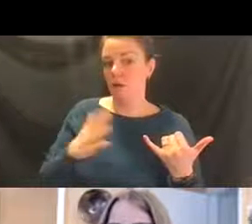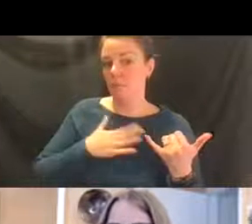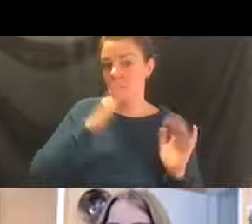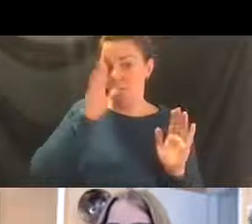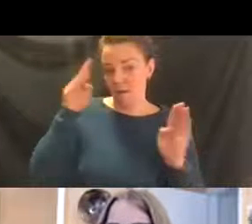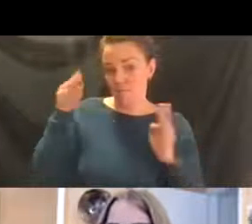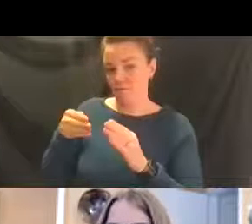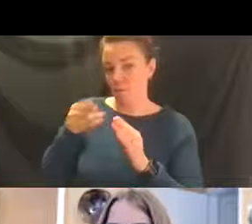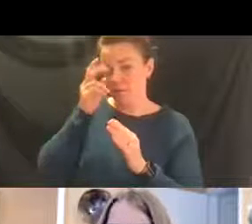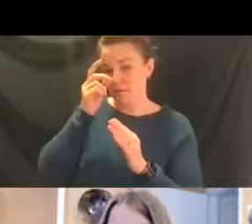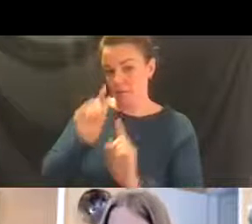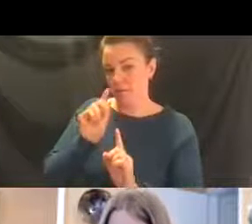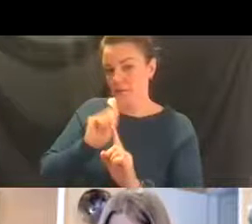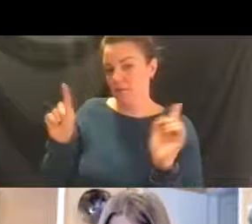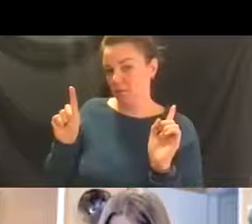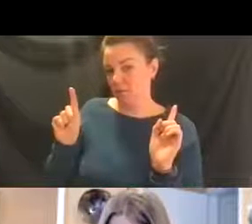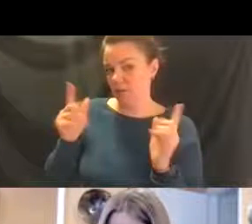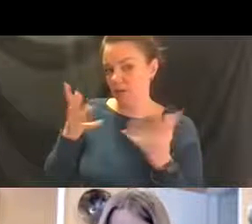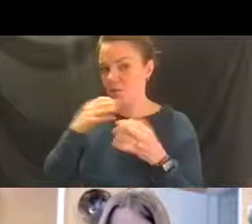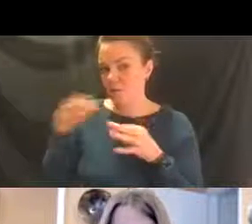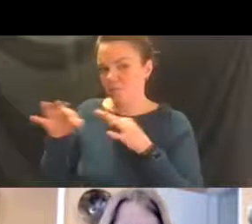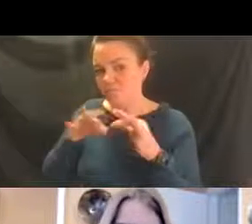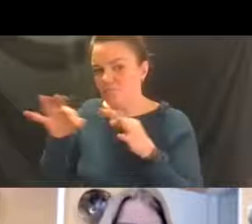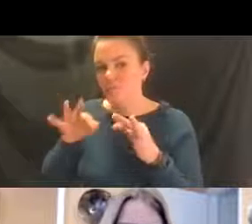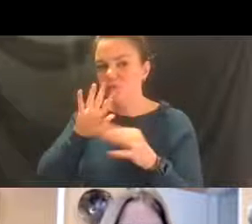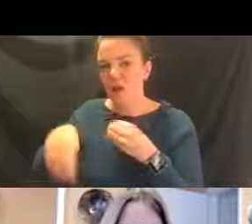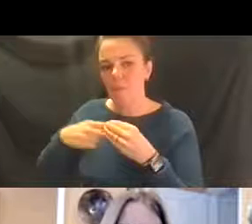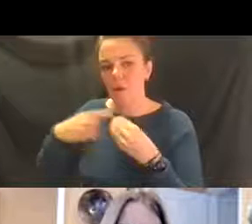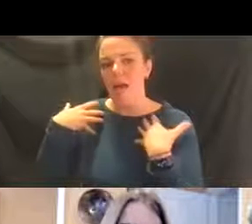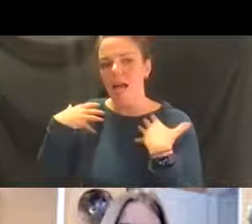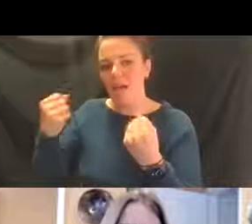and I wanted to just briefly talk about the healthy brain initiative. next slide please.